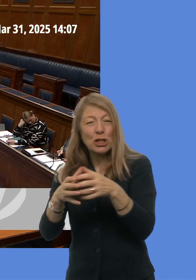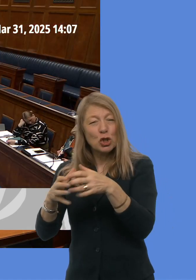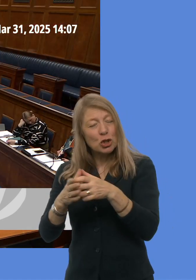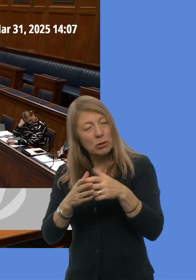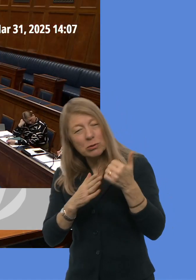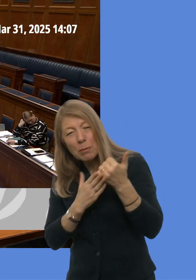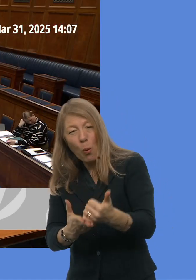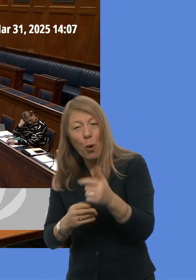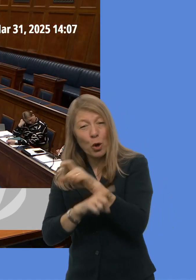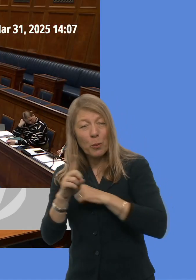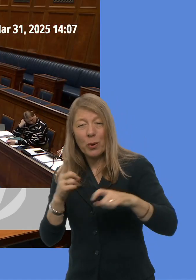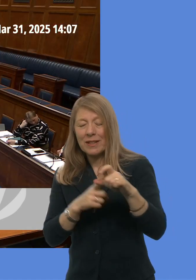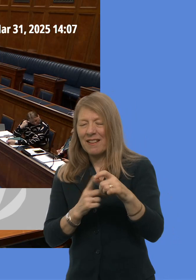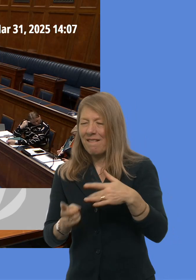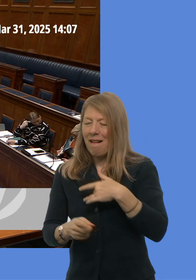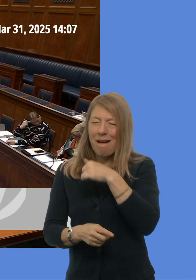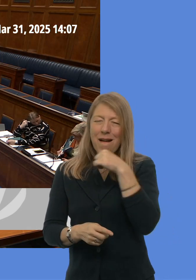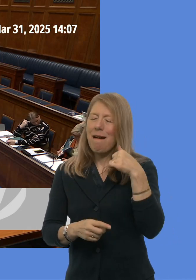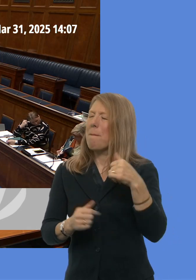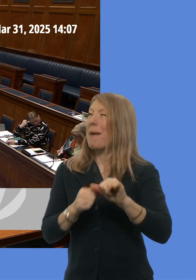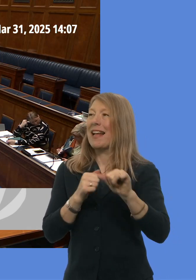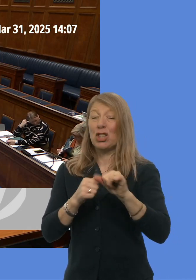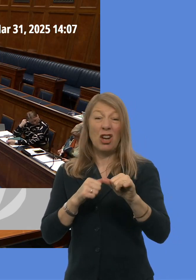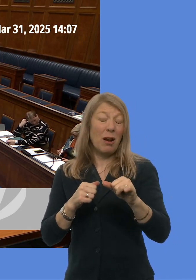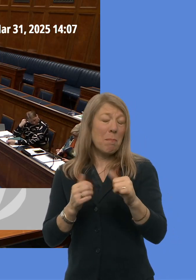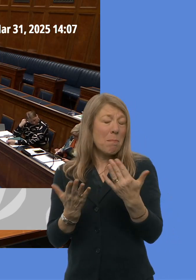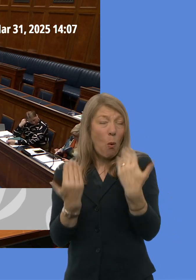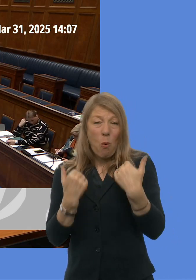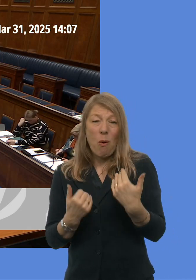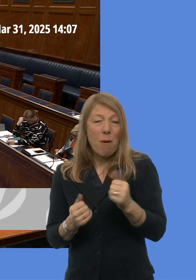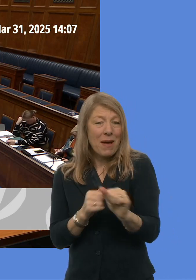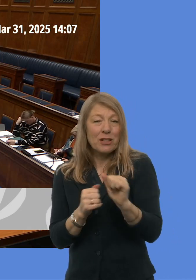Mr Dickson. Thank you, Deputy First Minister, for the answers to your questions so far.